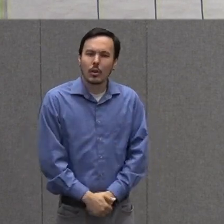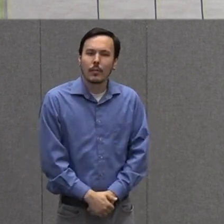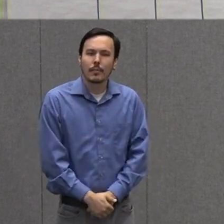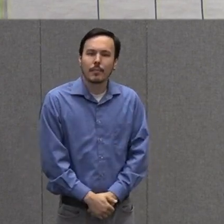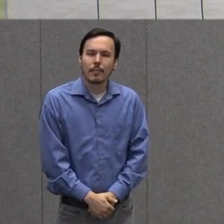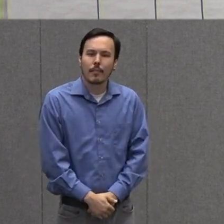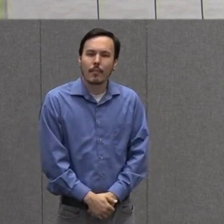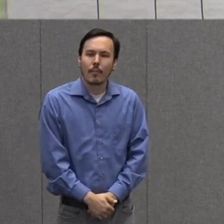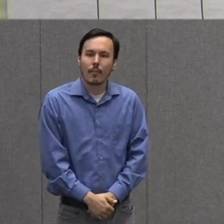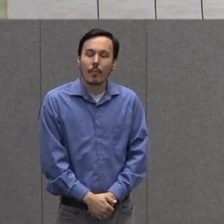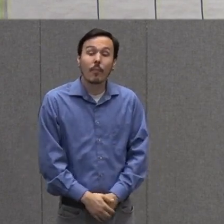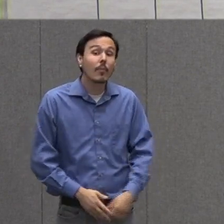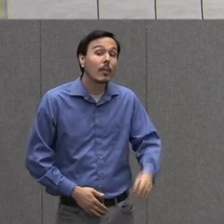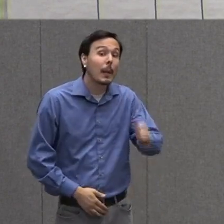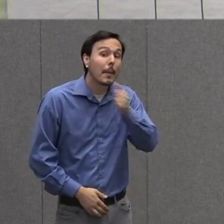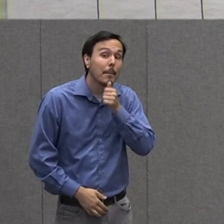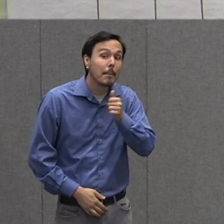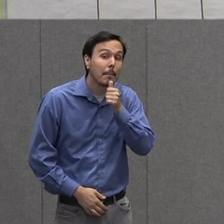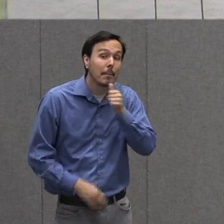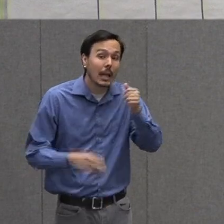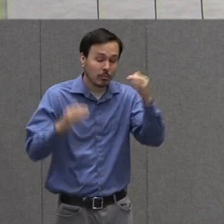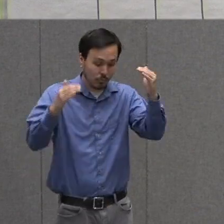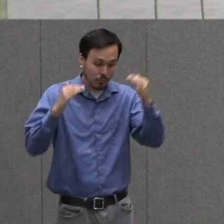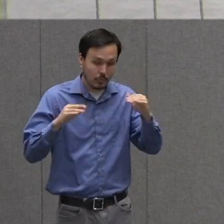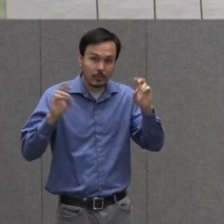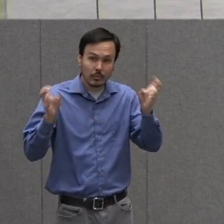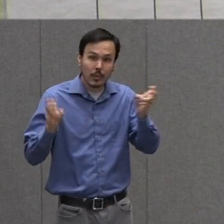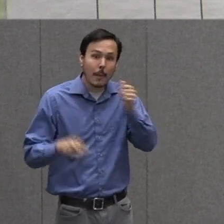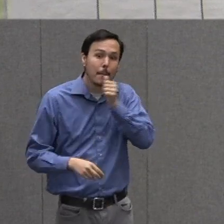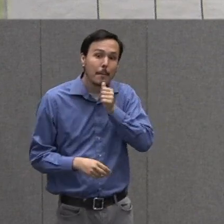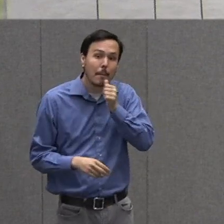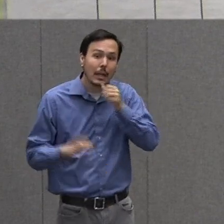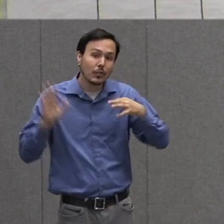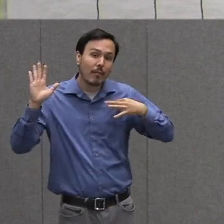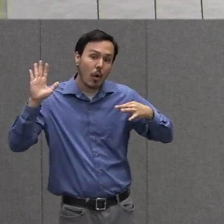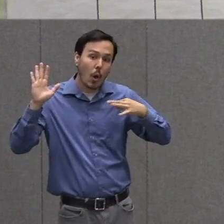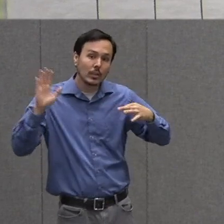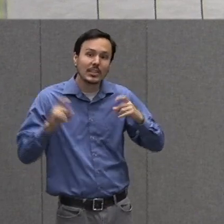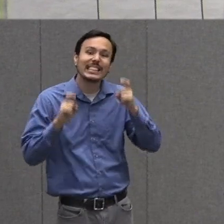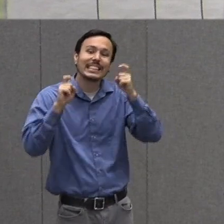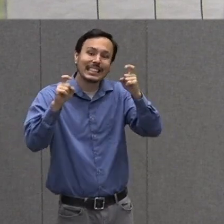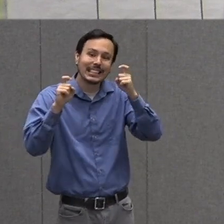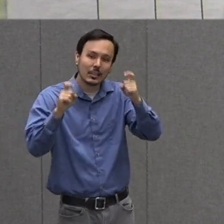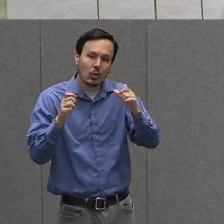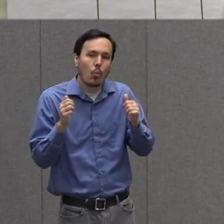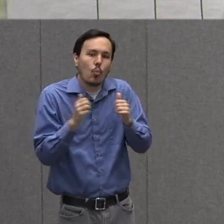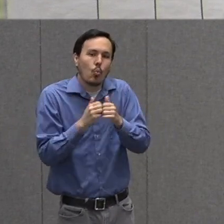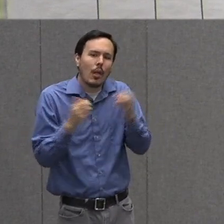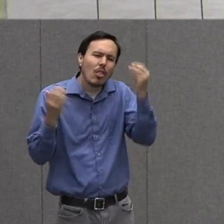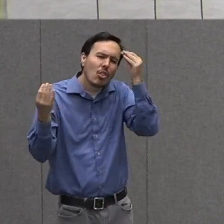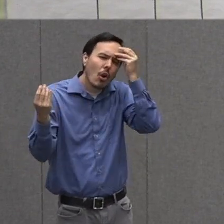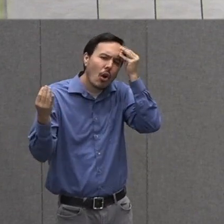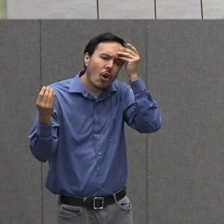And patient volunteers contribute thoughtfully. Being a volunteer sometimes means